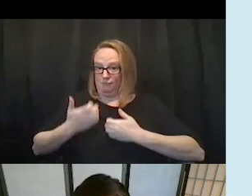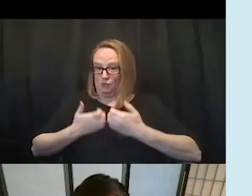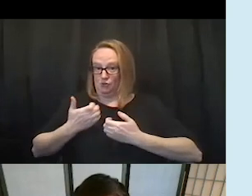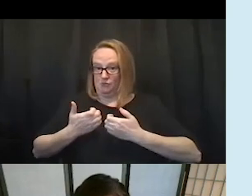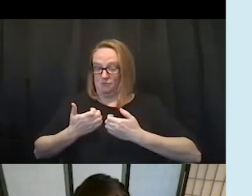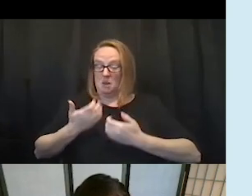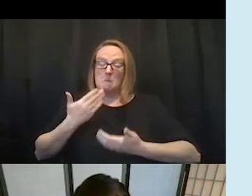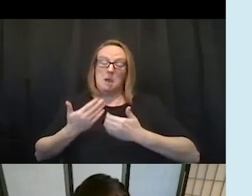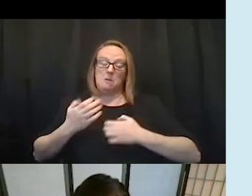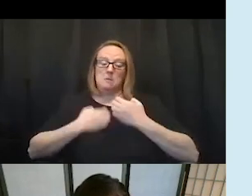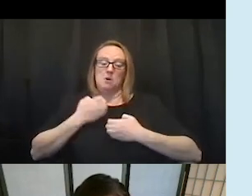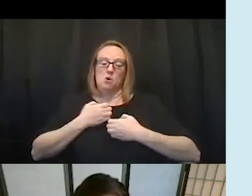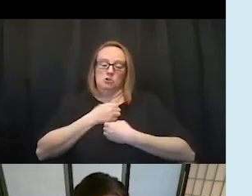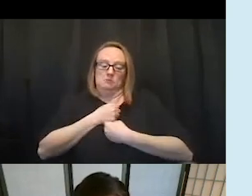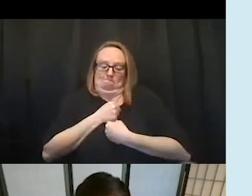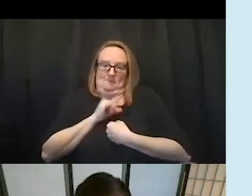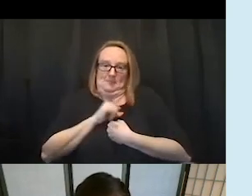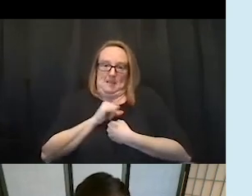um there might be more uh clarity to the feeling,